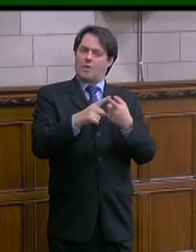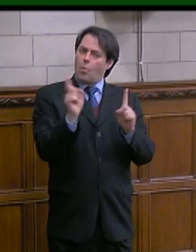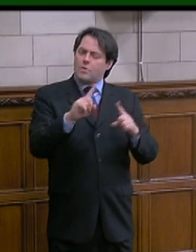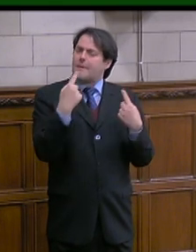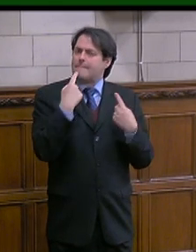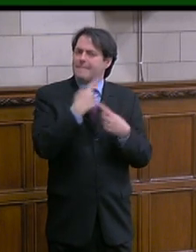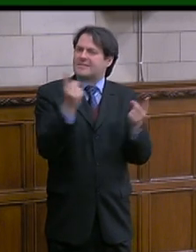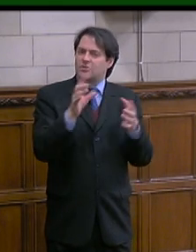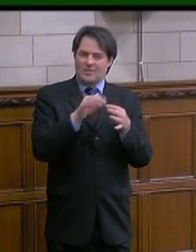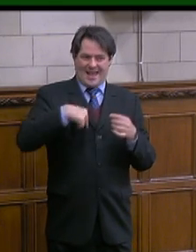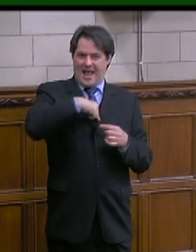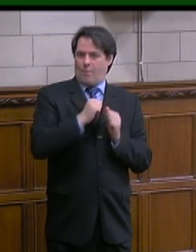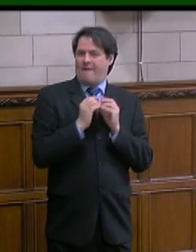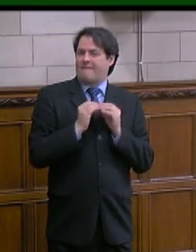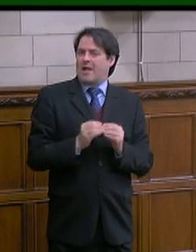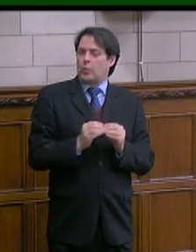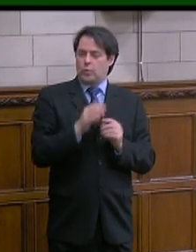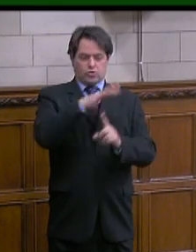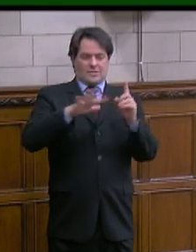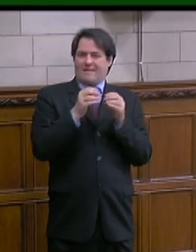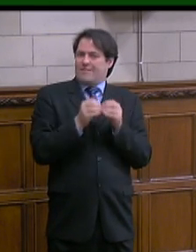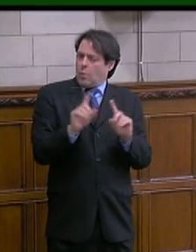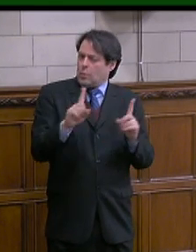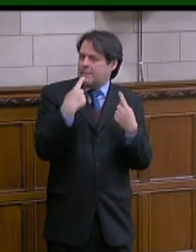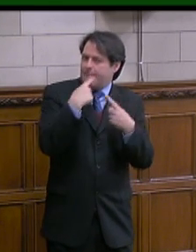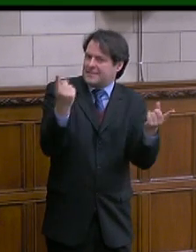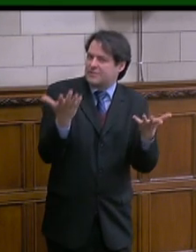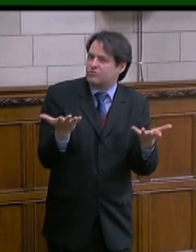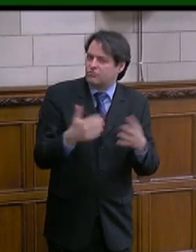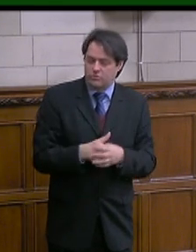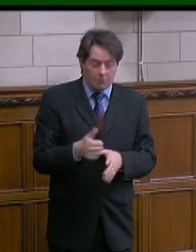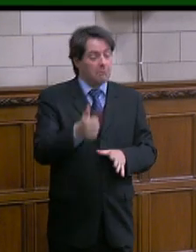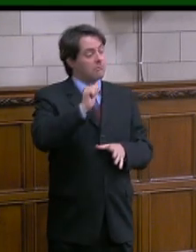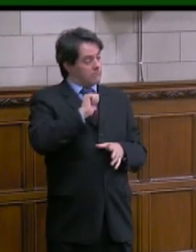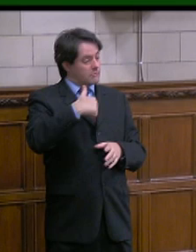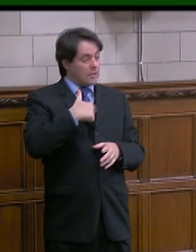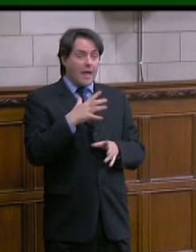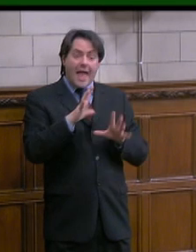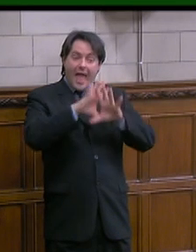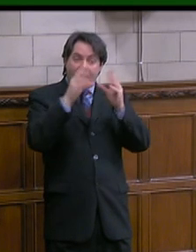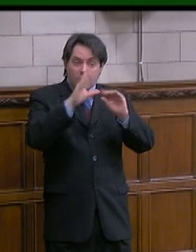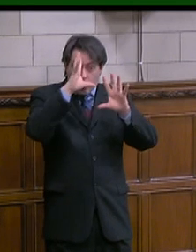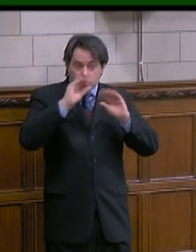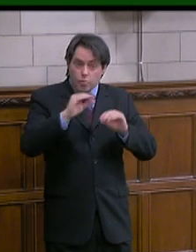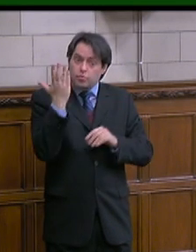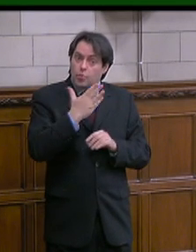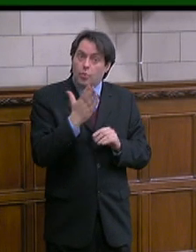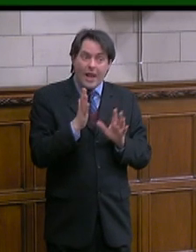What does that say about what we value as a society? Nick Gibb: I would argue that not everything that is taught in schools needs to be a GCSE.